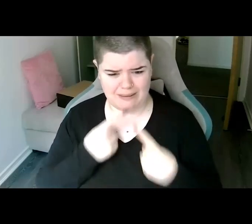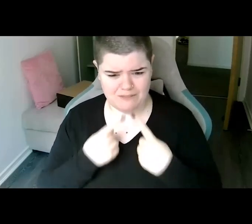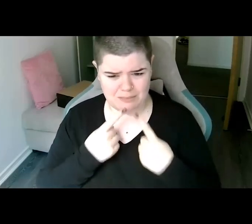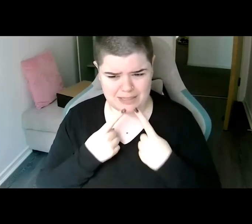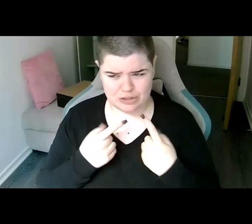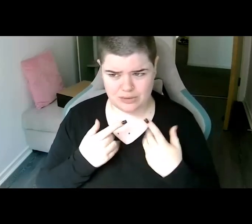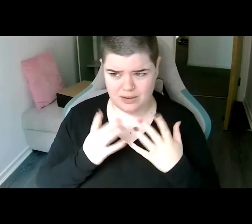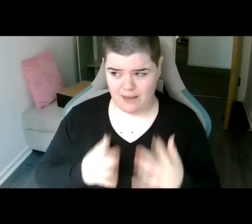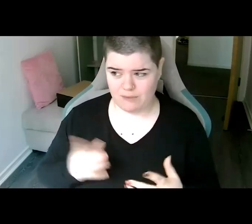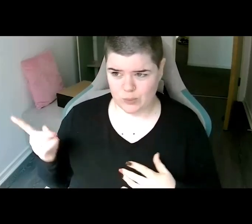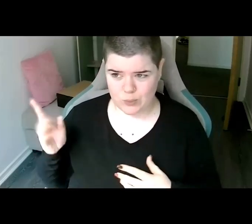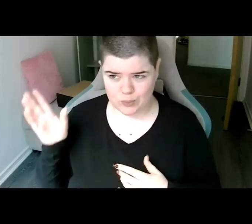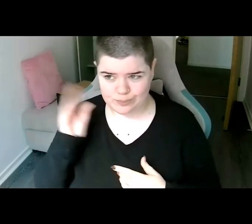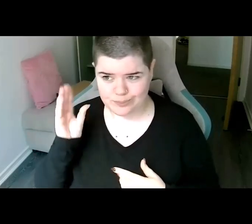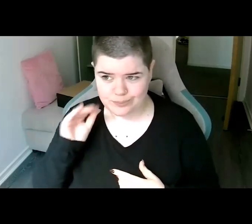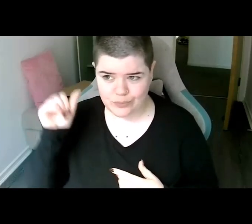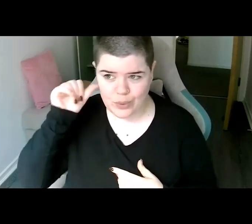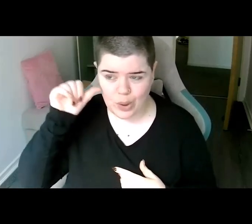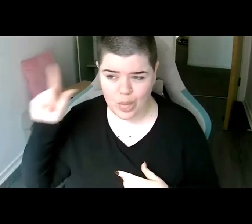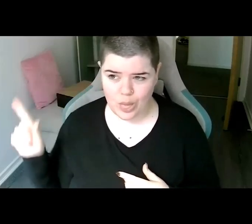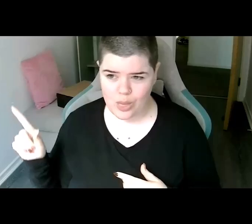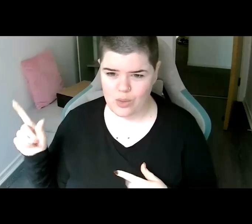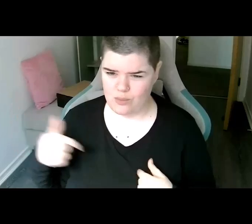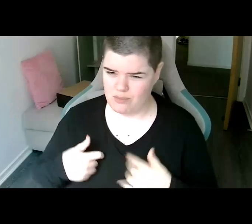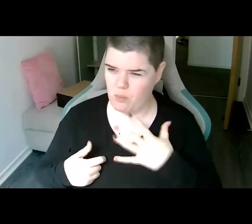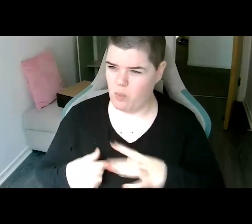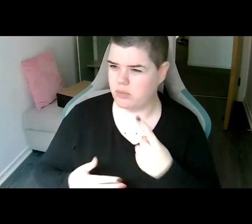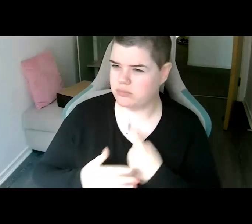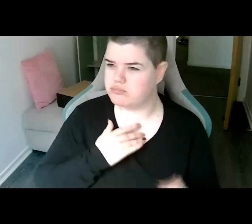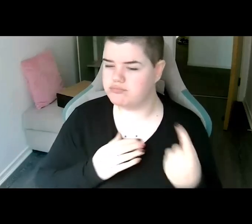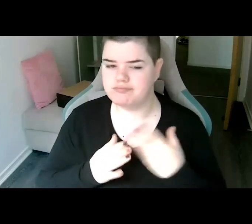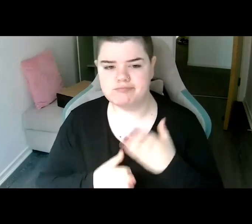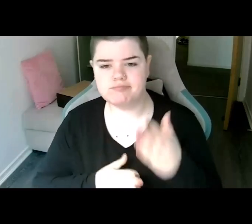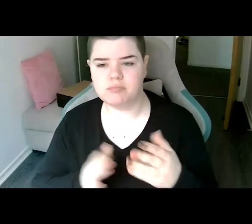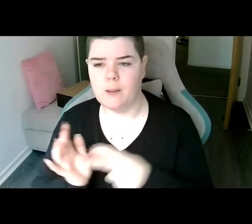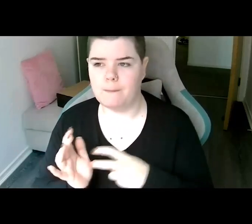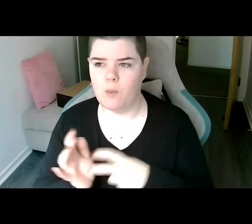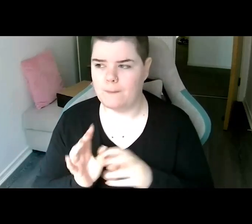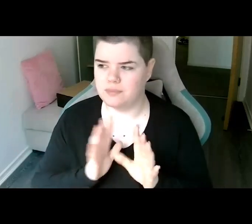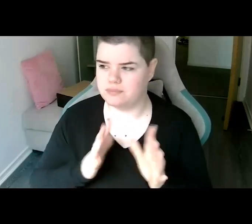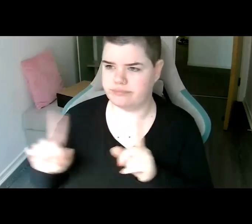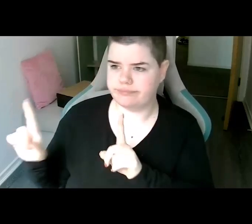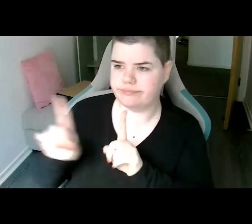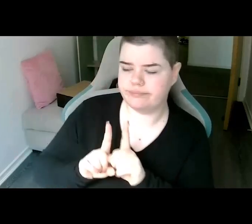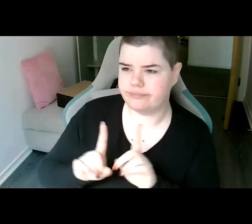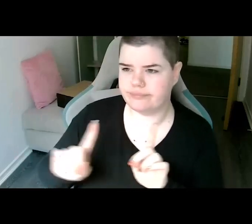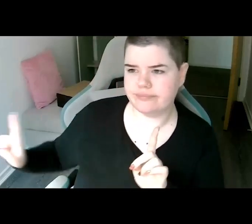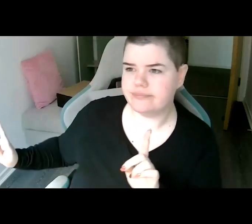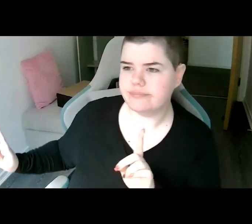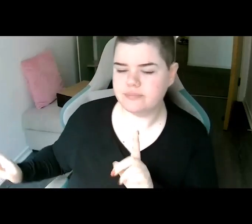and how embarrassing that is to have their family member hear everything that goes on in that private health appointment.